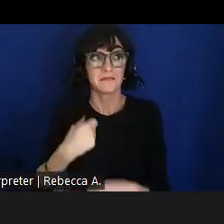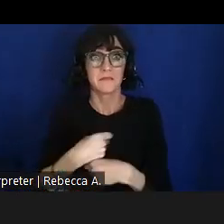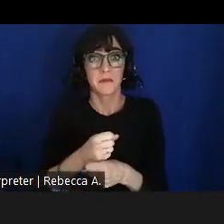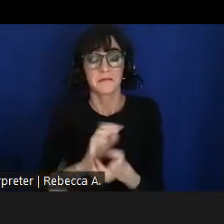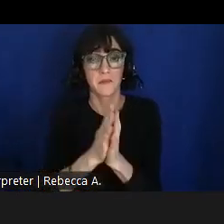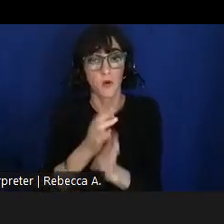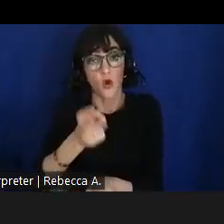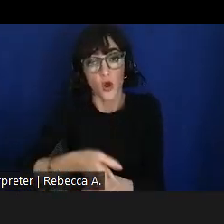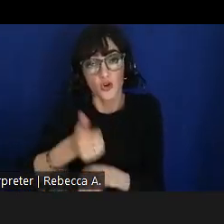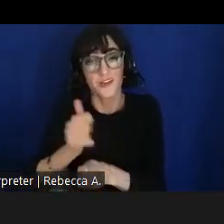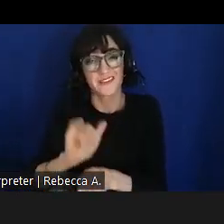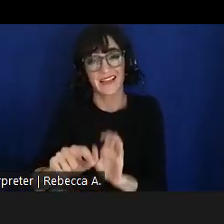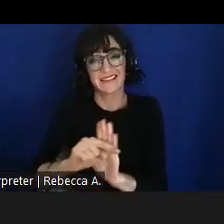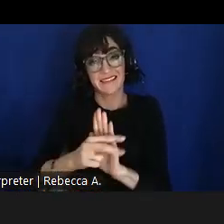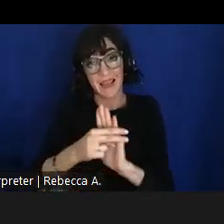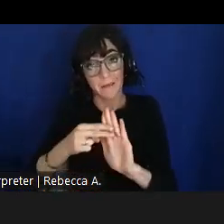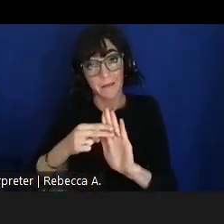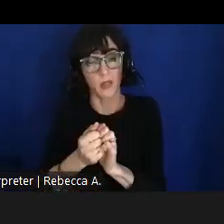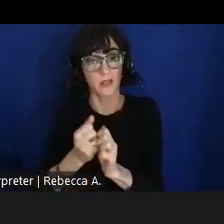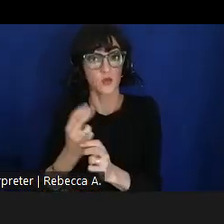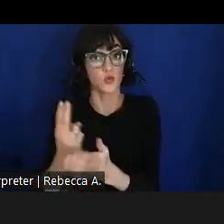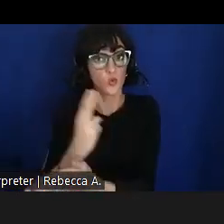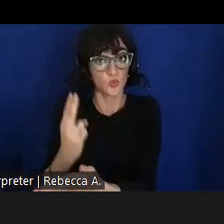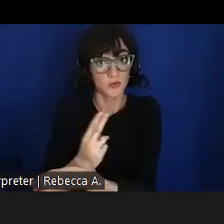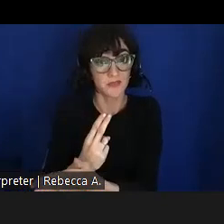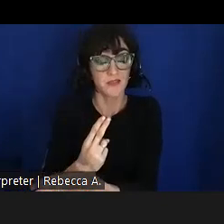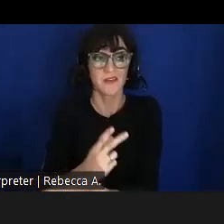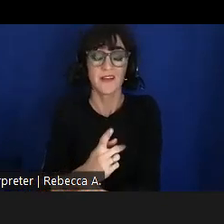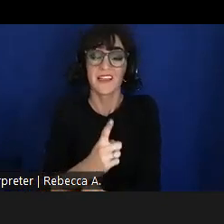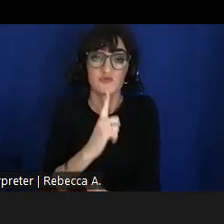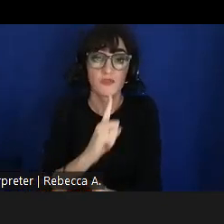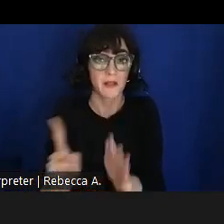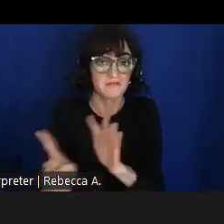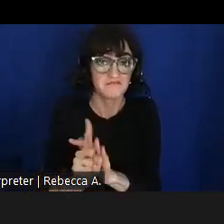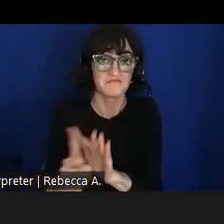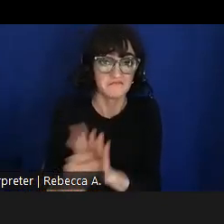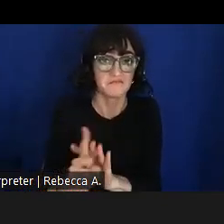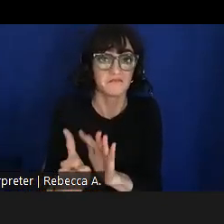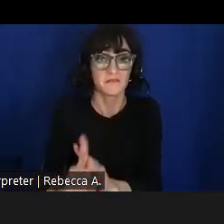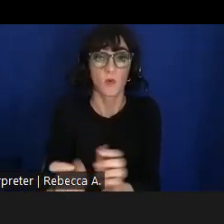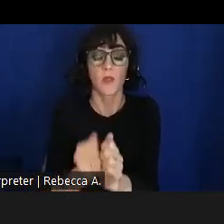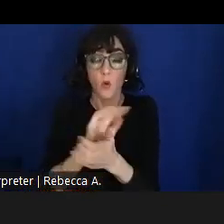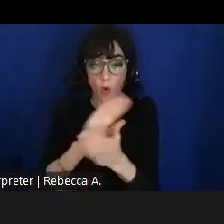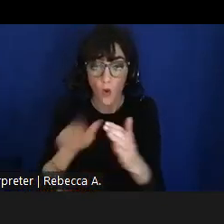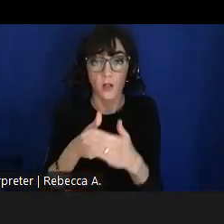use is pervasive throughout all the systems that are meant to help survivors and so thinking